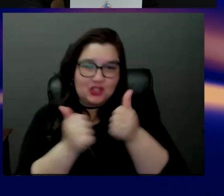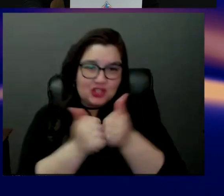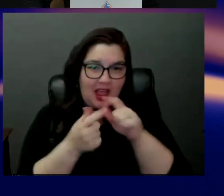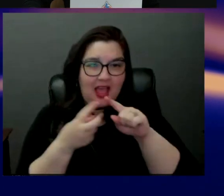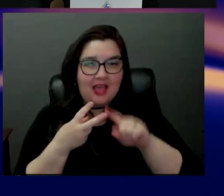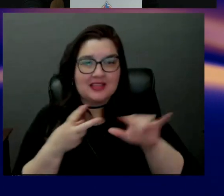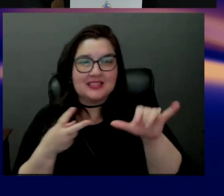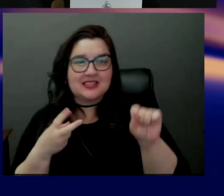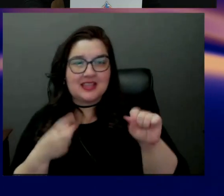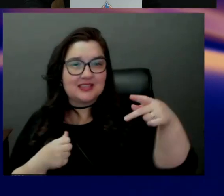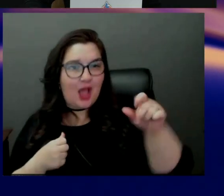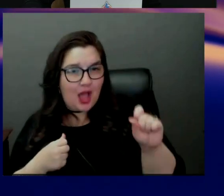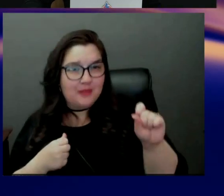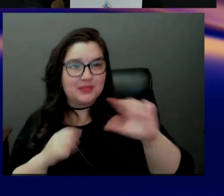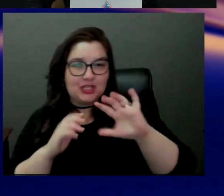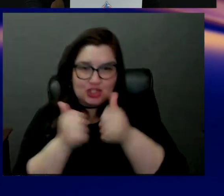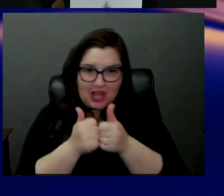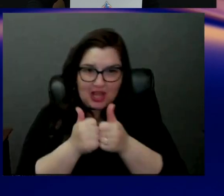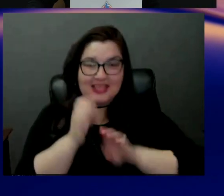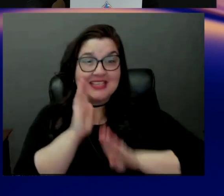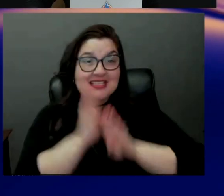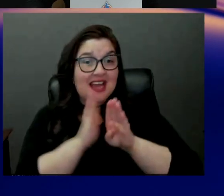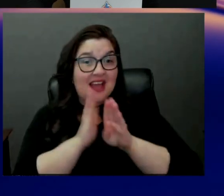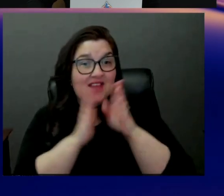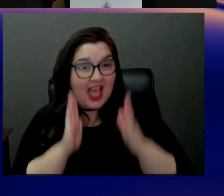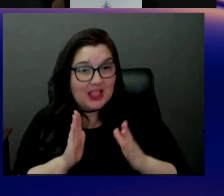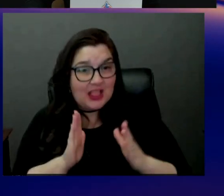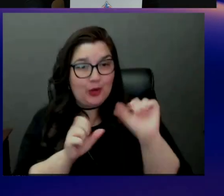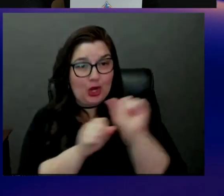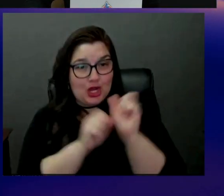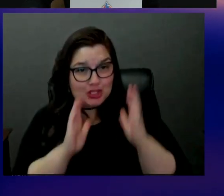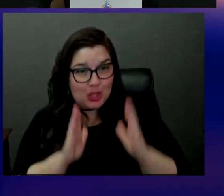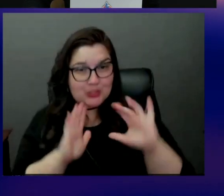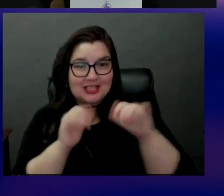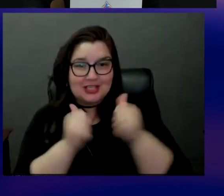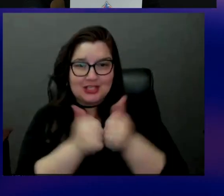We also have our developer associate challenge so really fantastic information there.